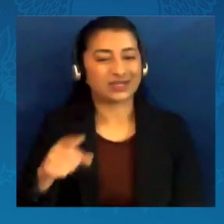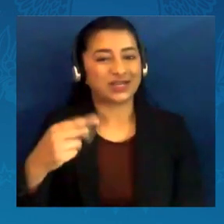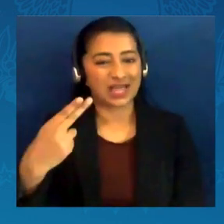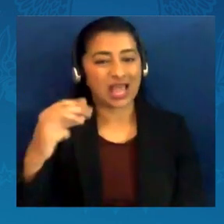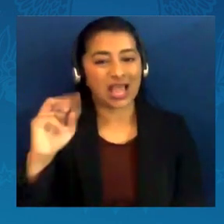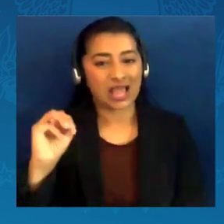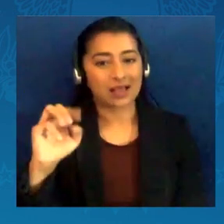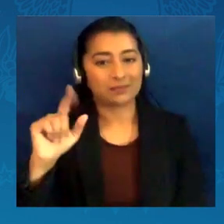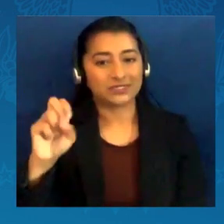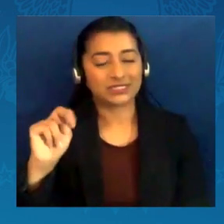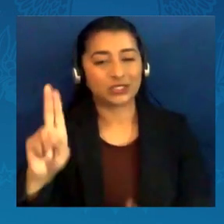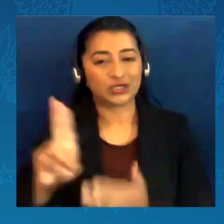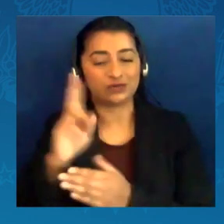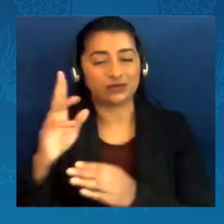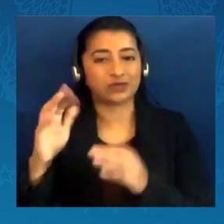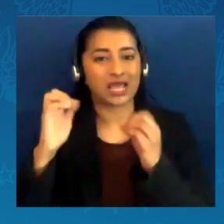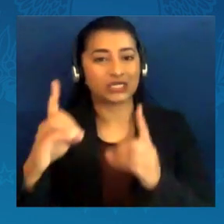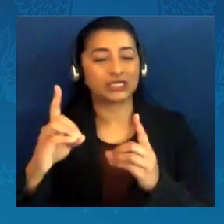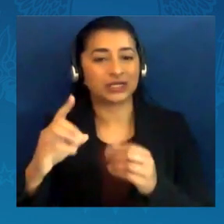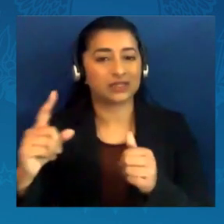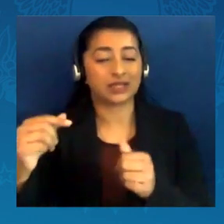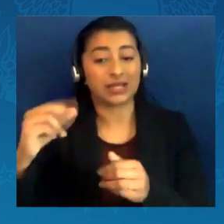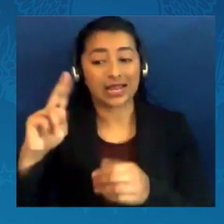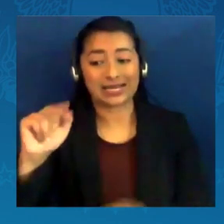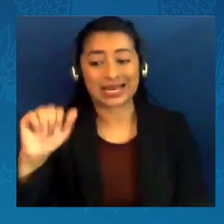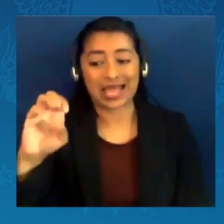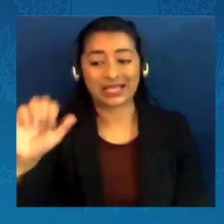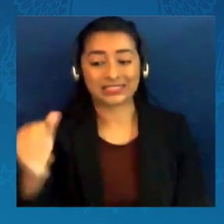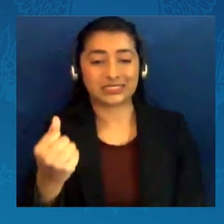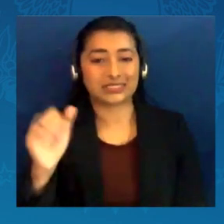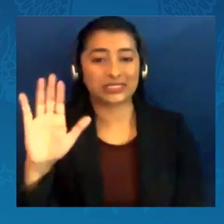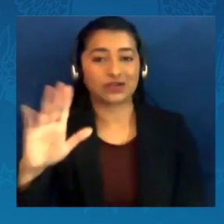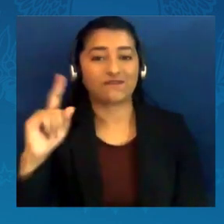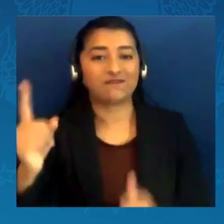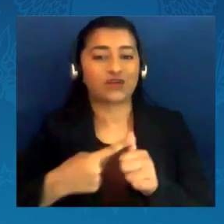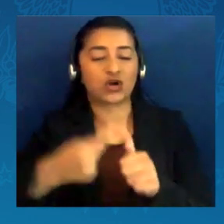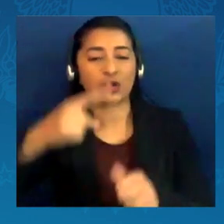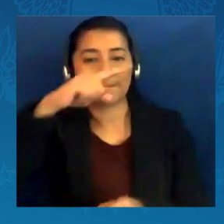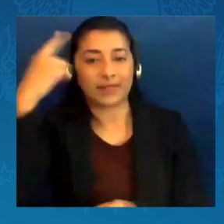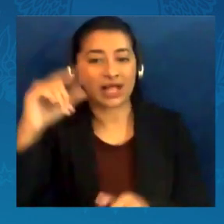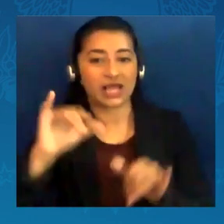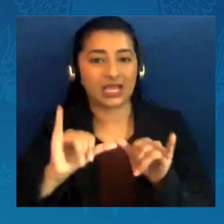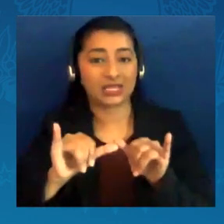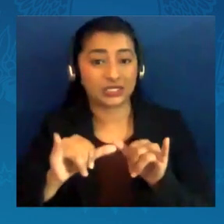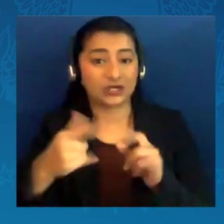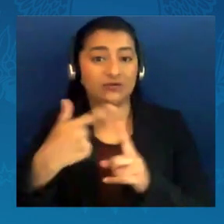NASA's first Black female engineer. It is from Hampton University that we have Dr. Cooper,